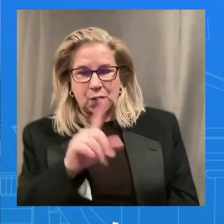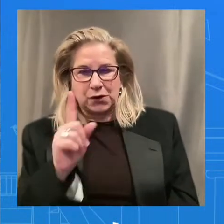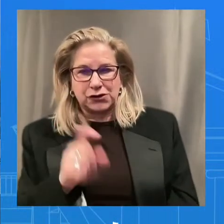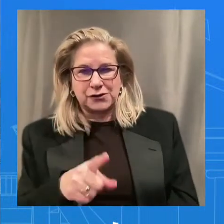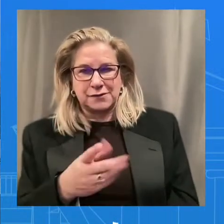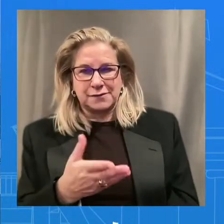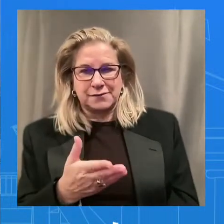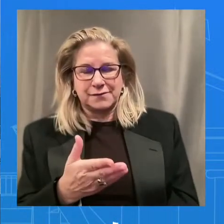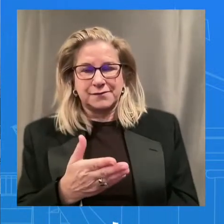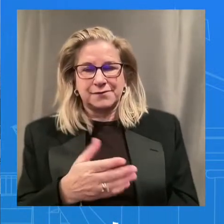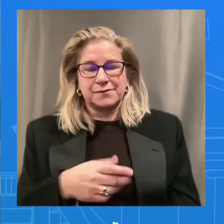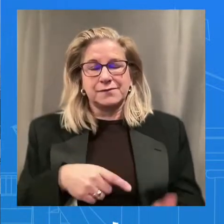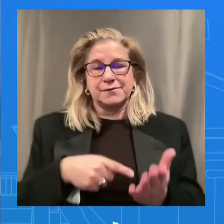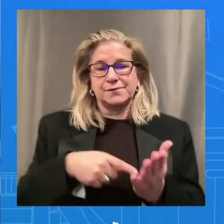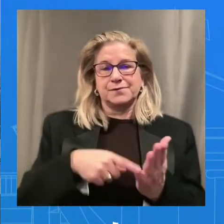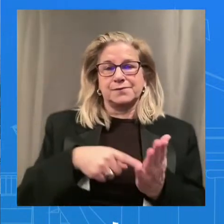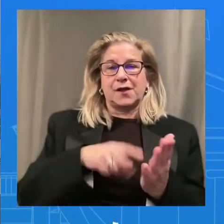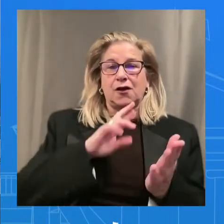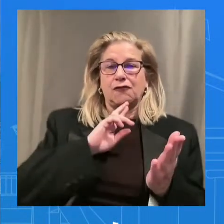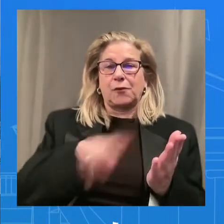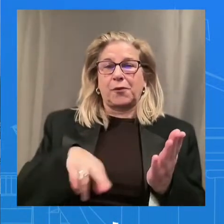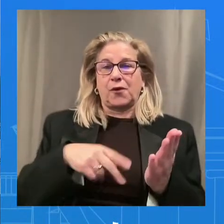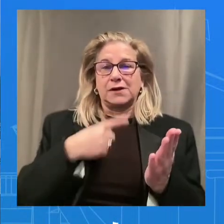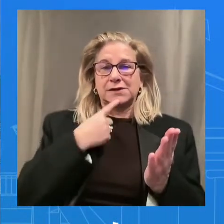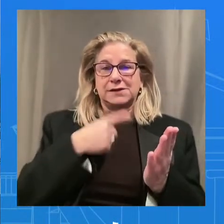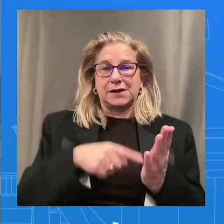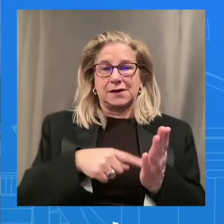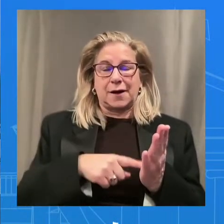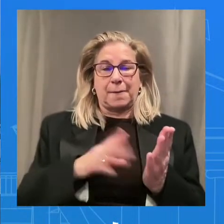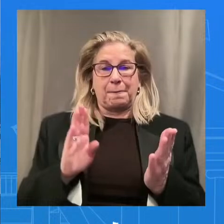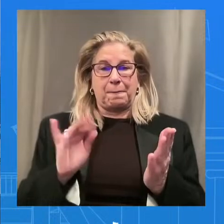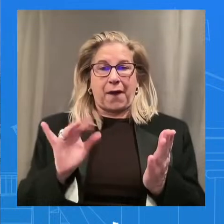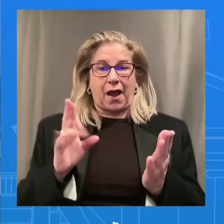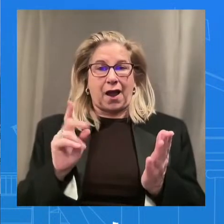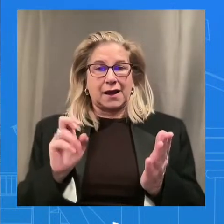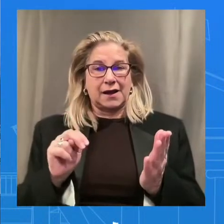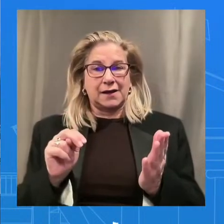was set to announce Medicare price negotiations.